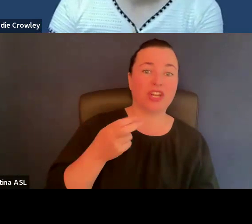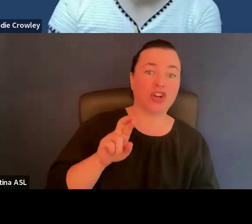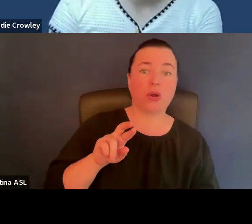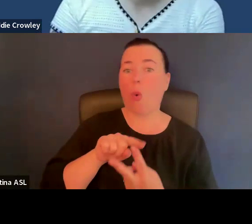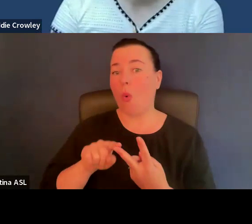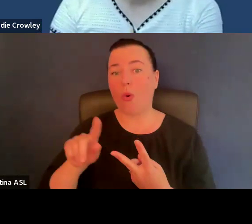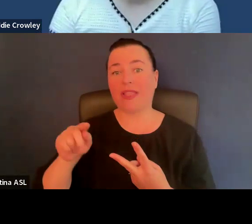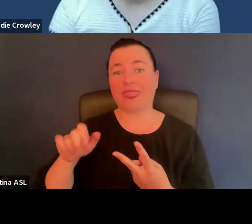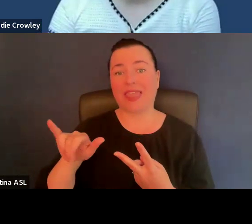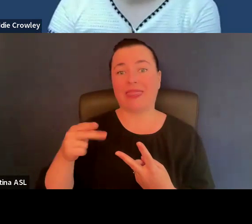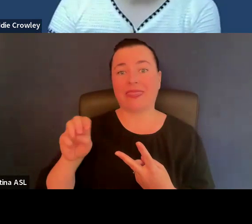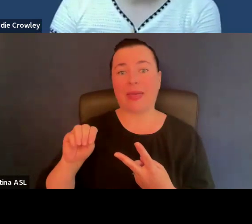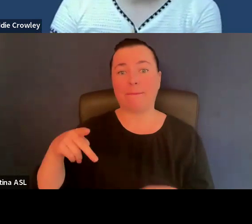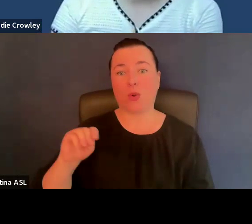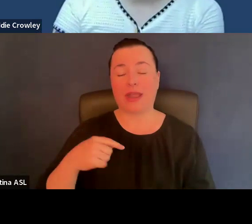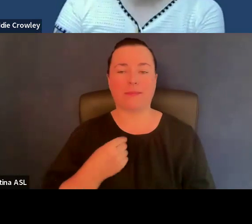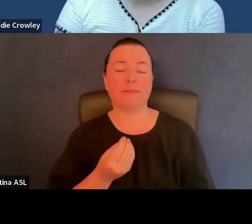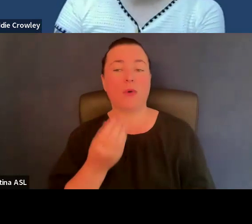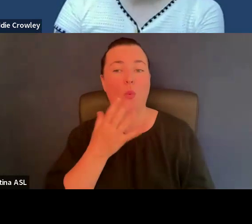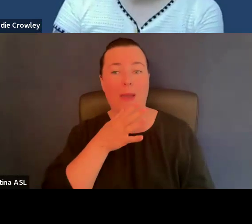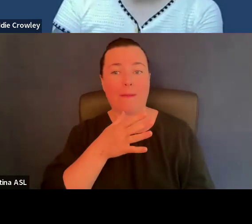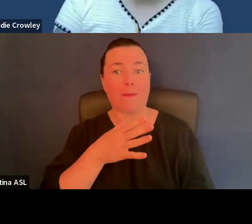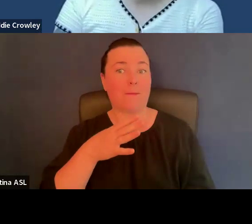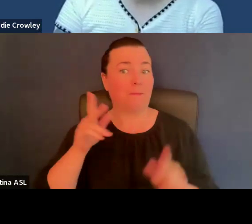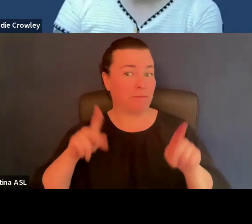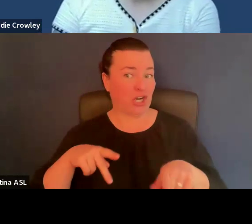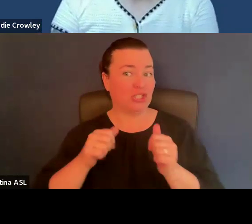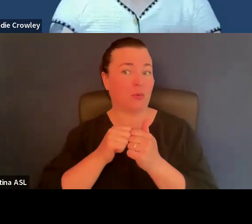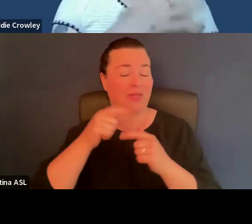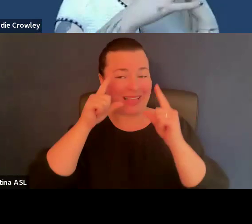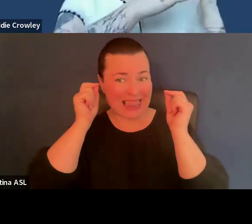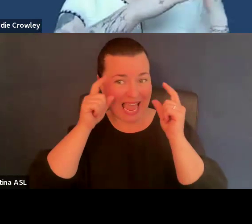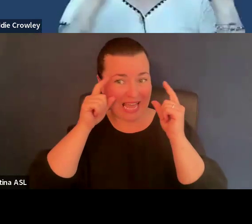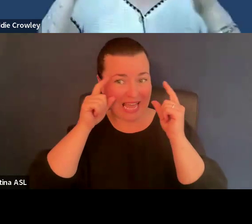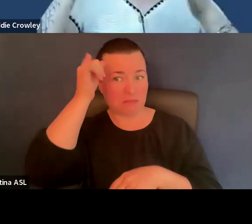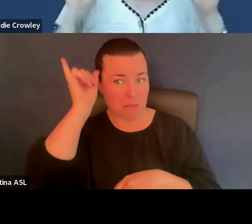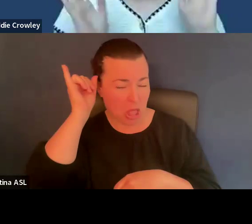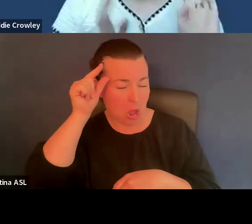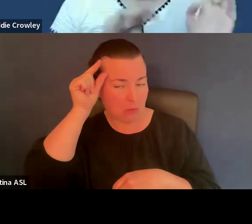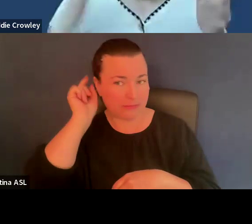I'm a white person with blonde hair, wearing glasses, a white shirt, and I have tattoos on my arms